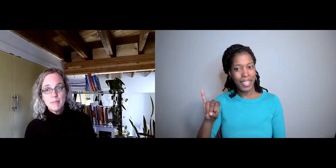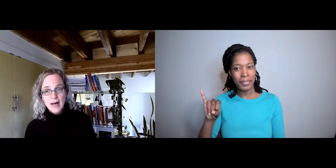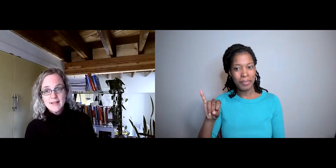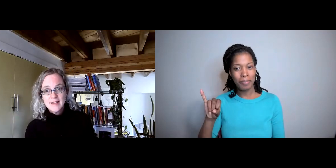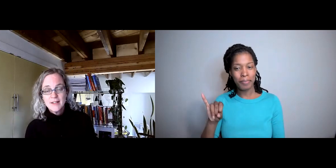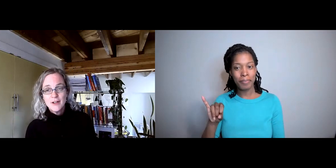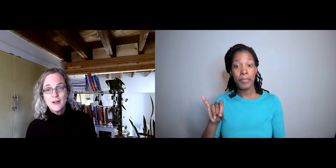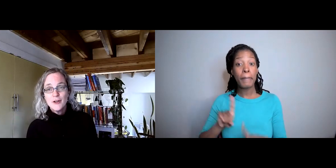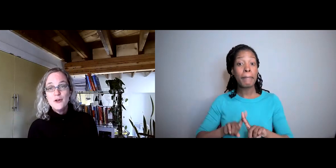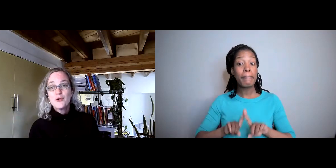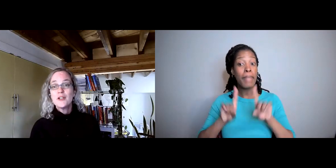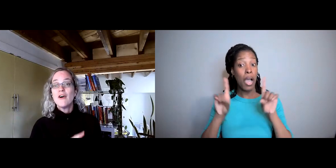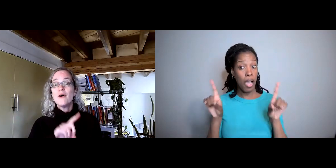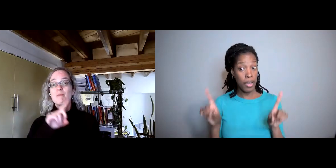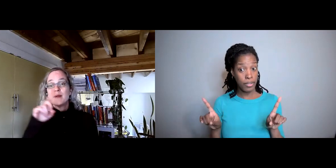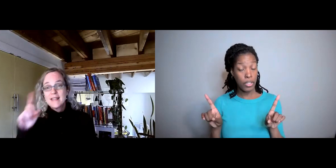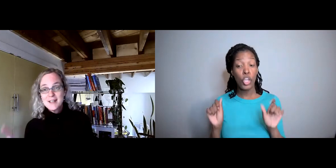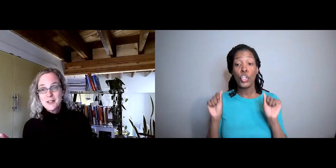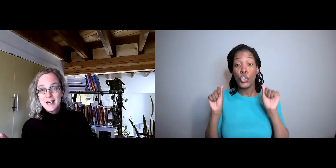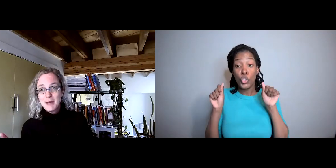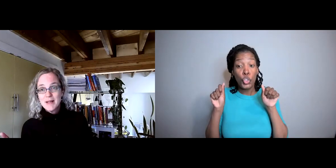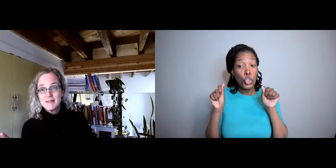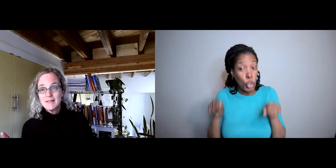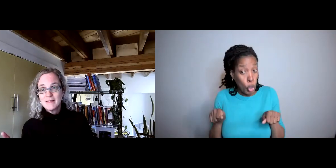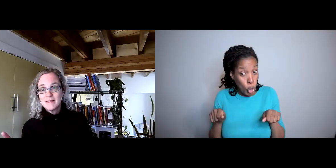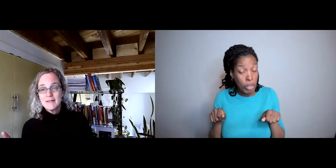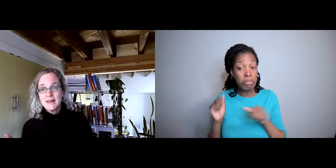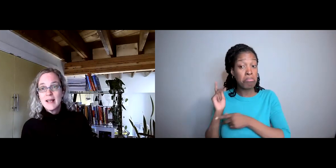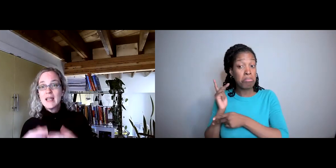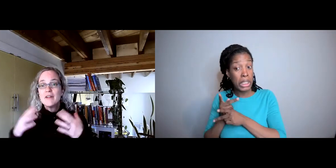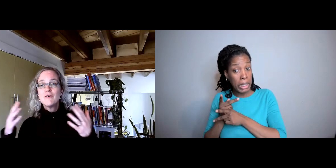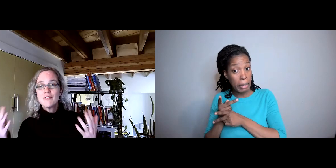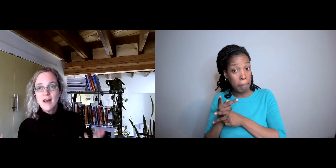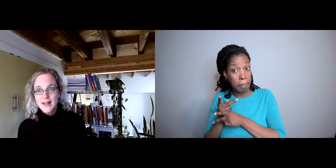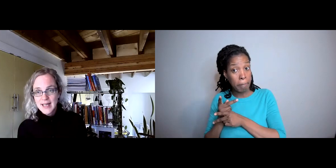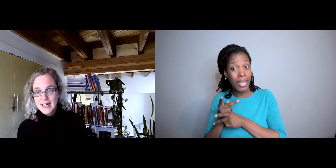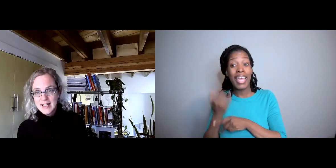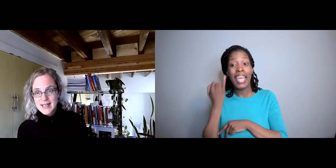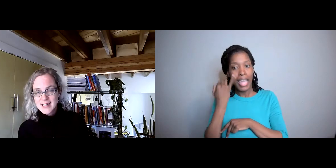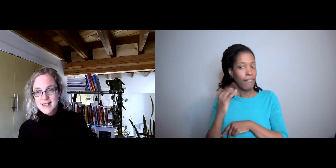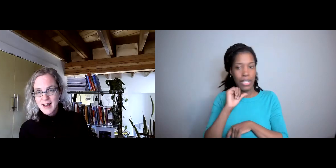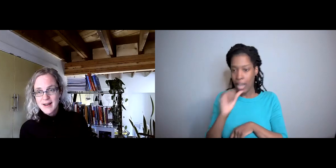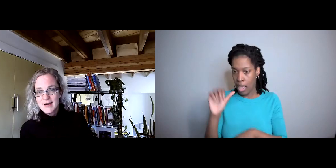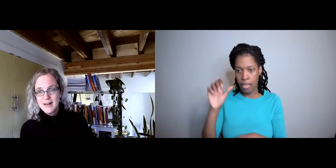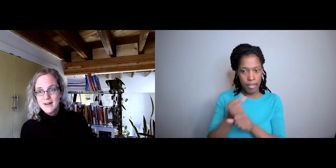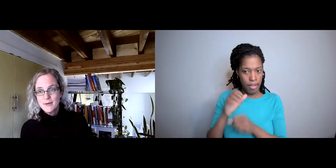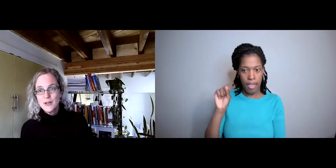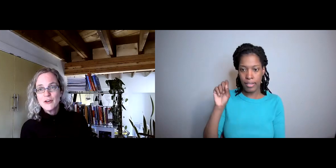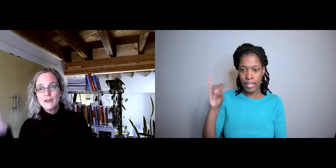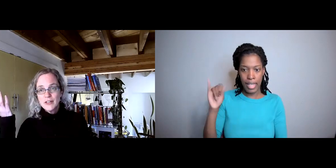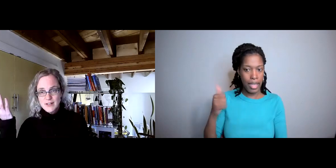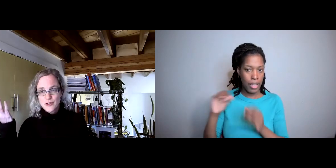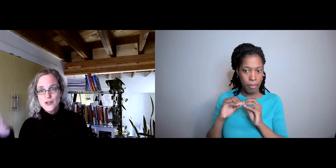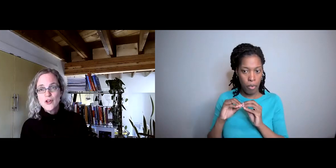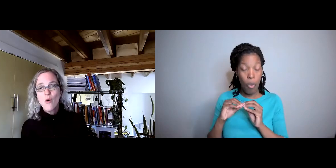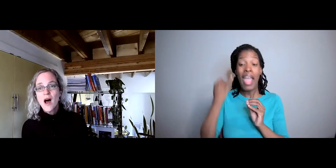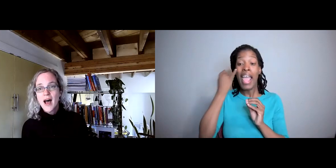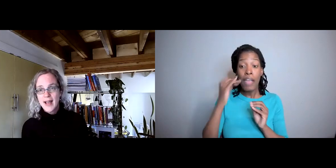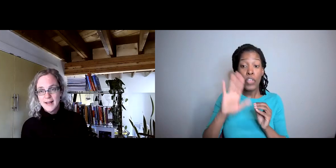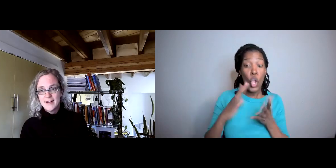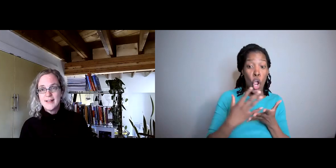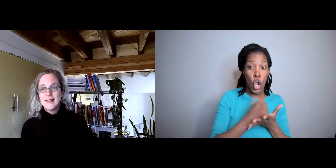But you could potentially keep it, even if you're not getting the SSI when your earnings are so high.